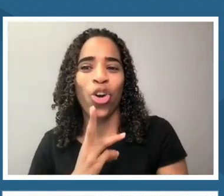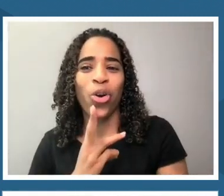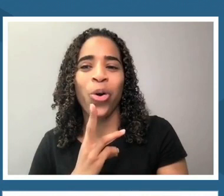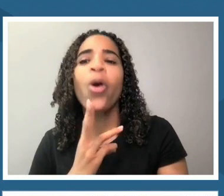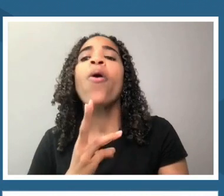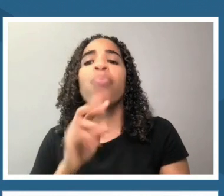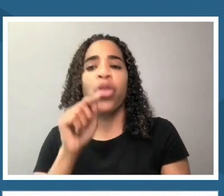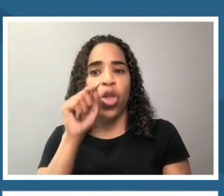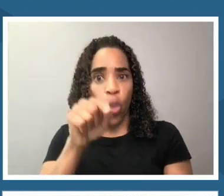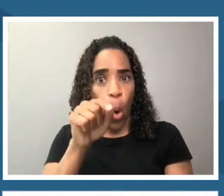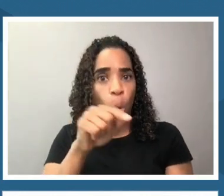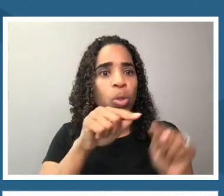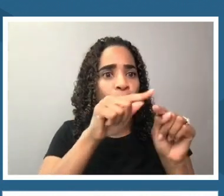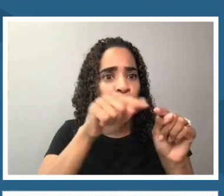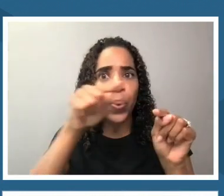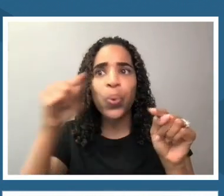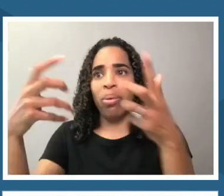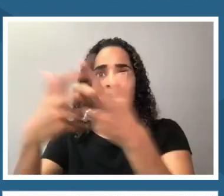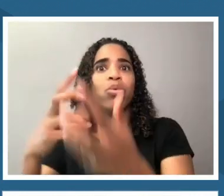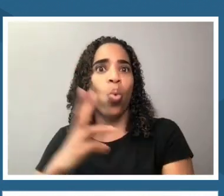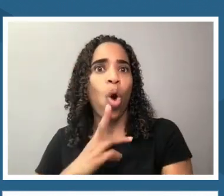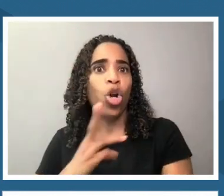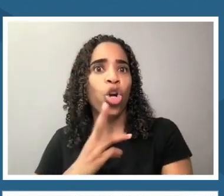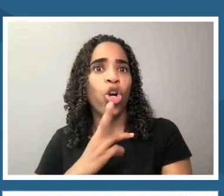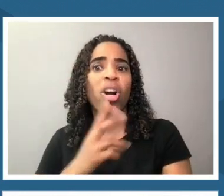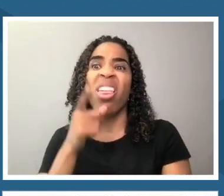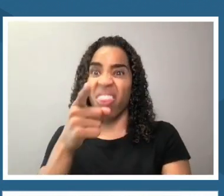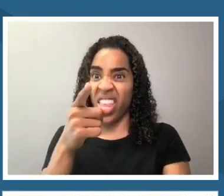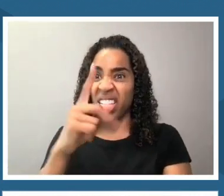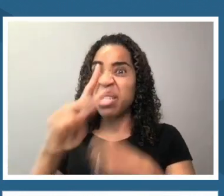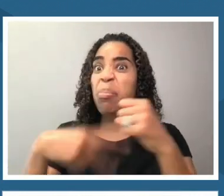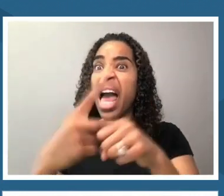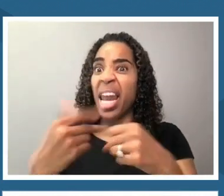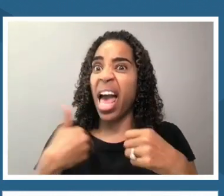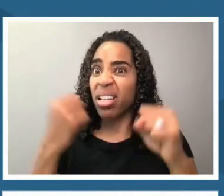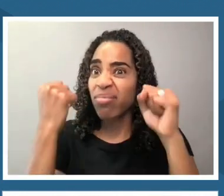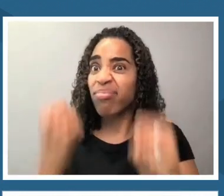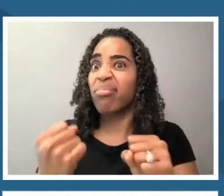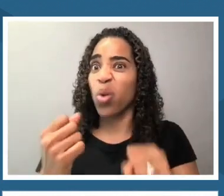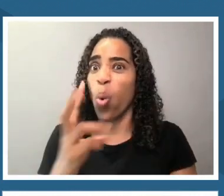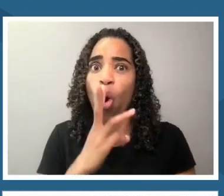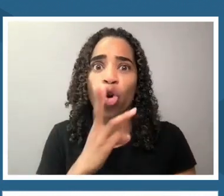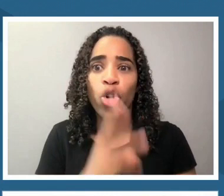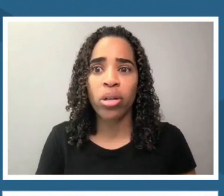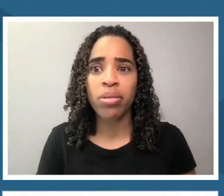absorbs so this particular plant has a